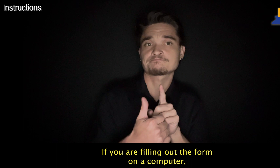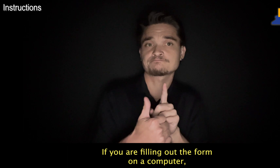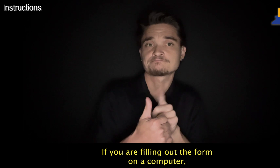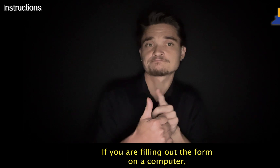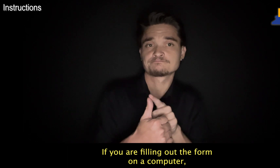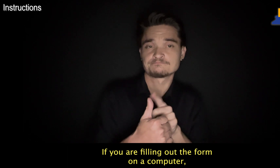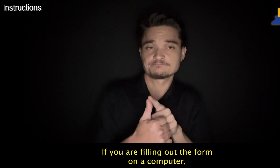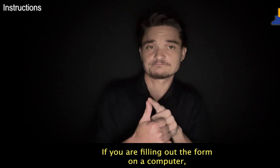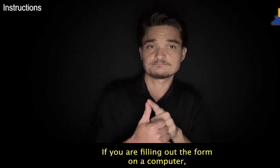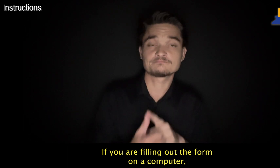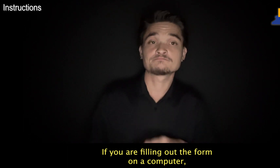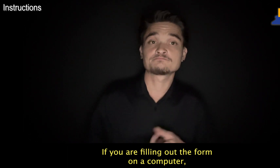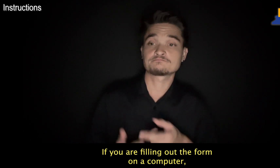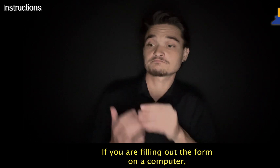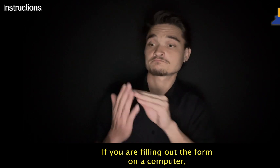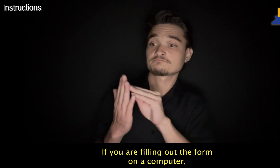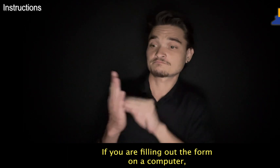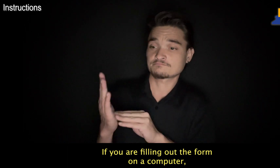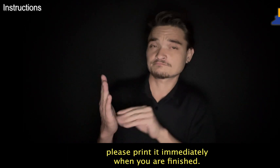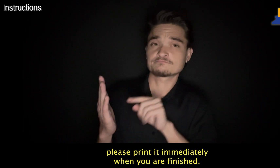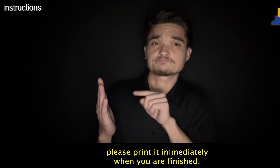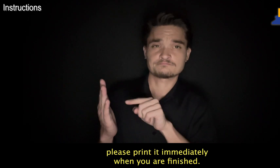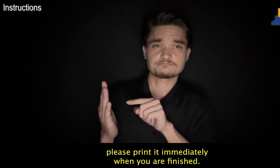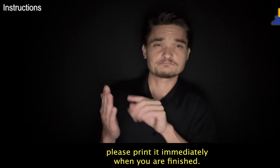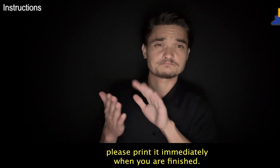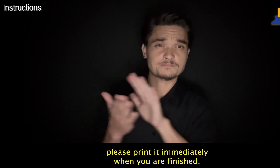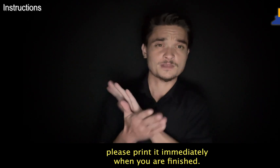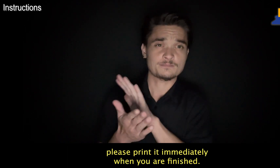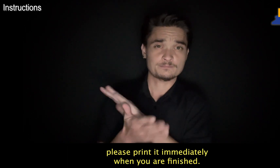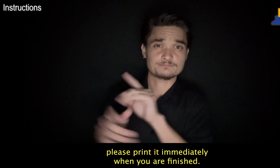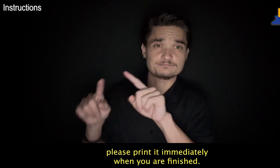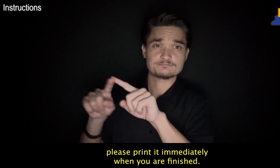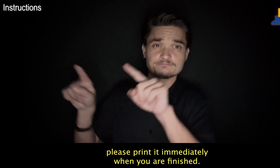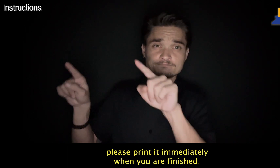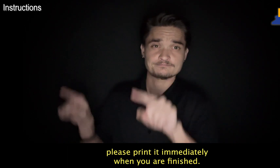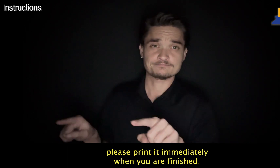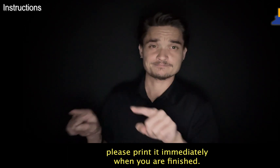If you are filling out the form on a computer, please print it immediately when you are finished.